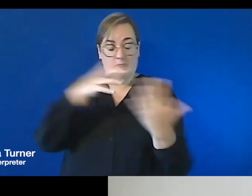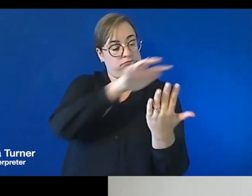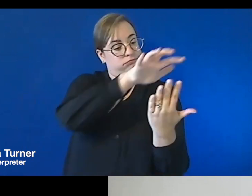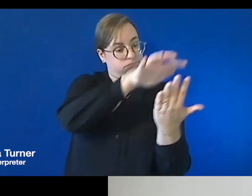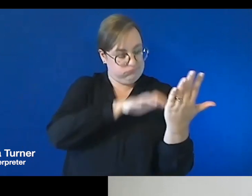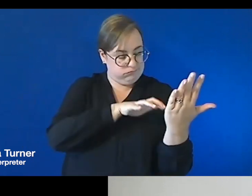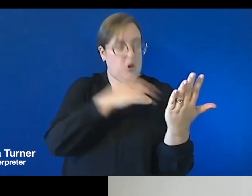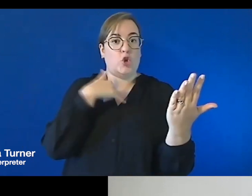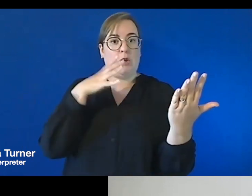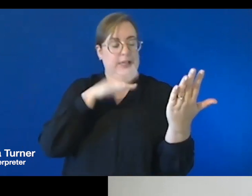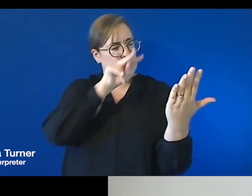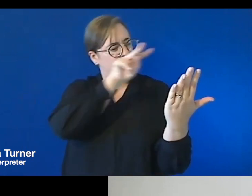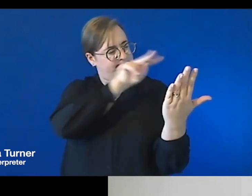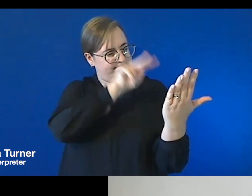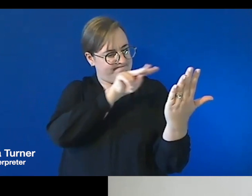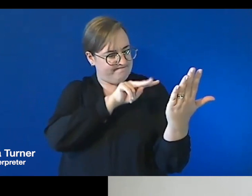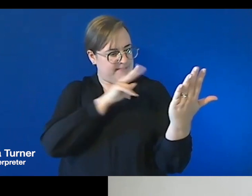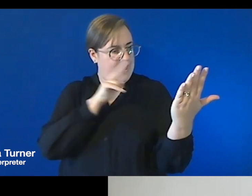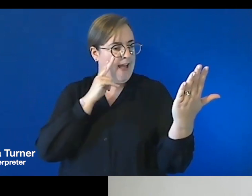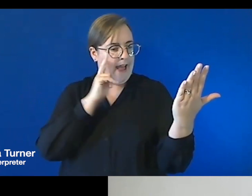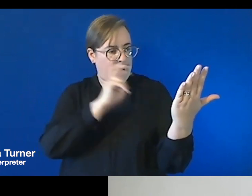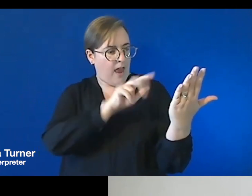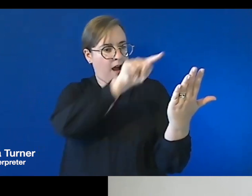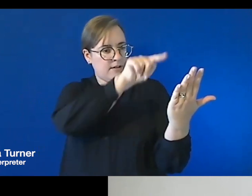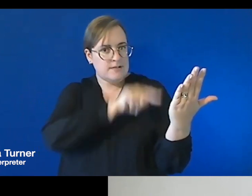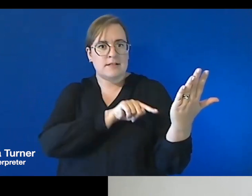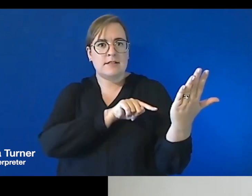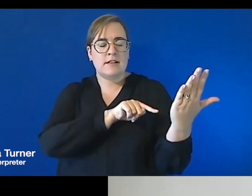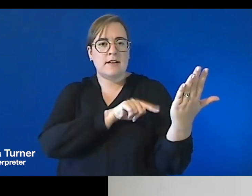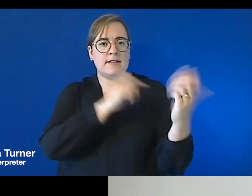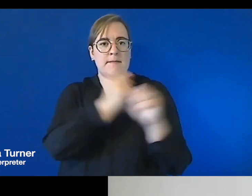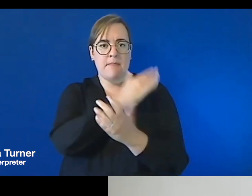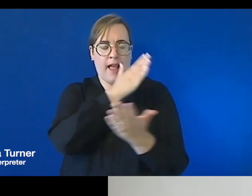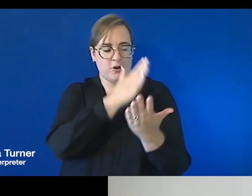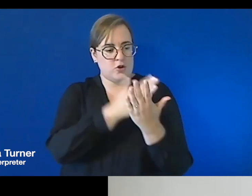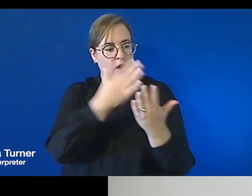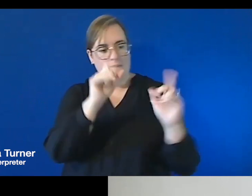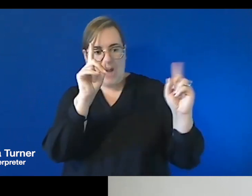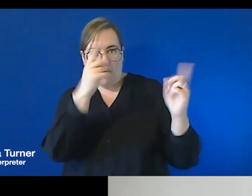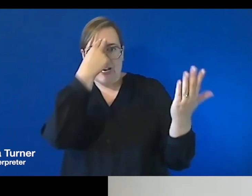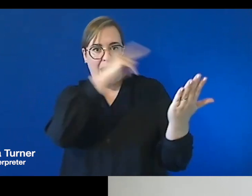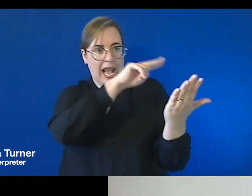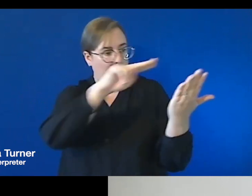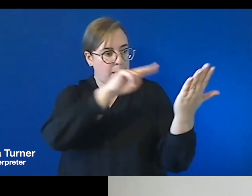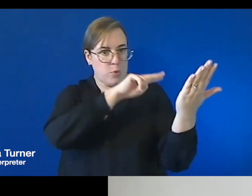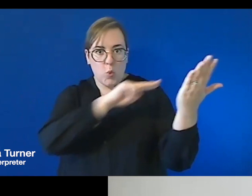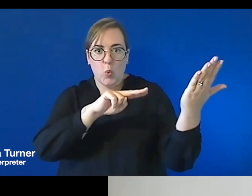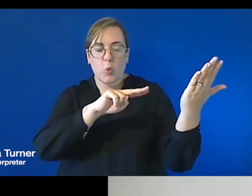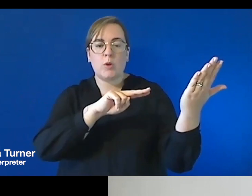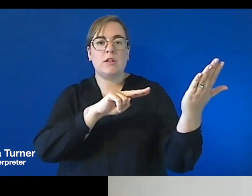analyse your insights, create correct labels extracted from your interviews,